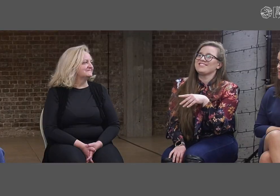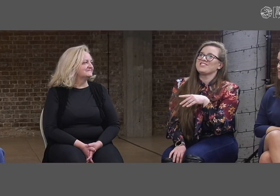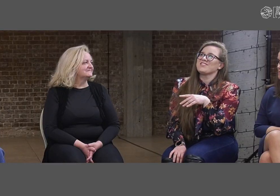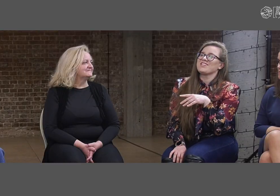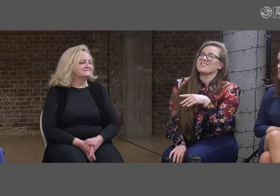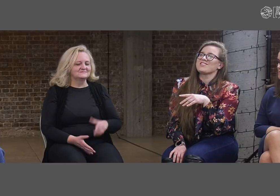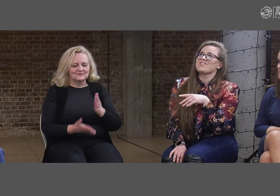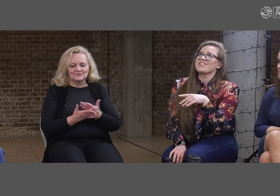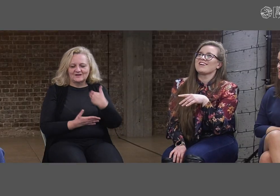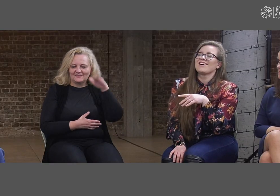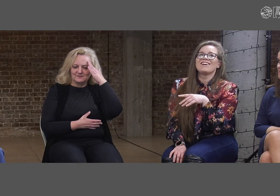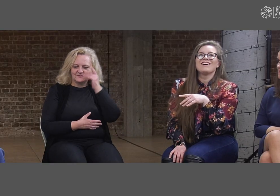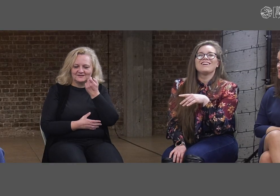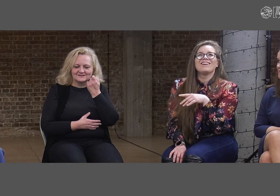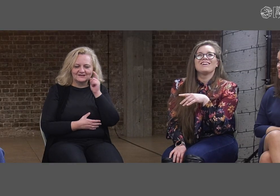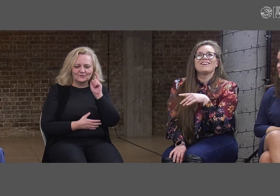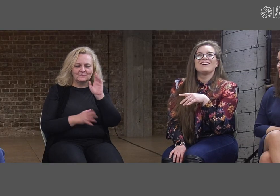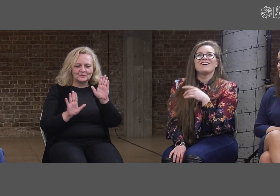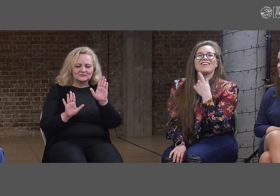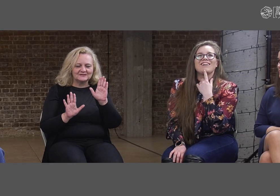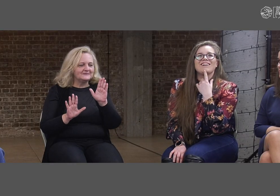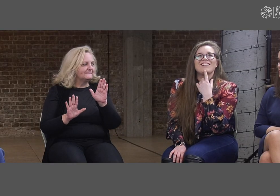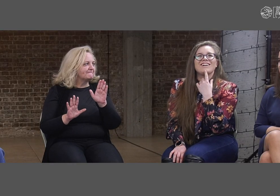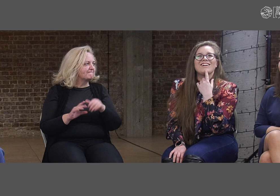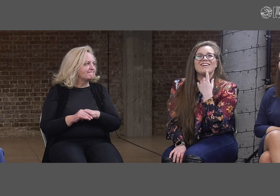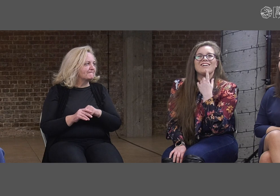[Paulina]: I don't remember anymore, one second. I forgot.